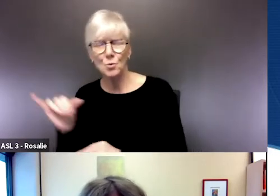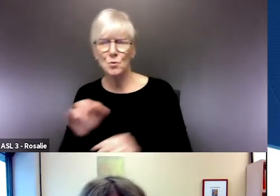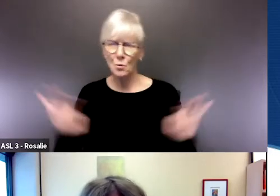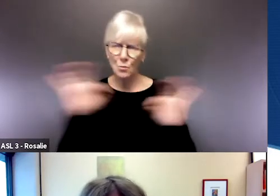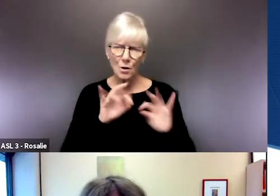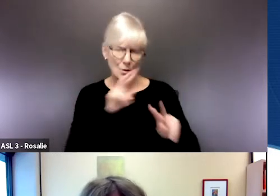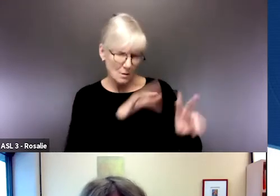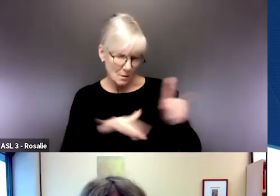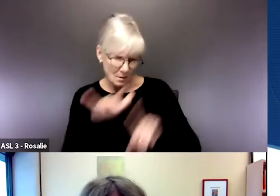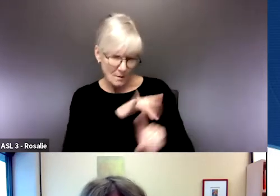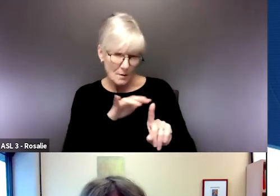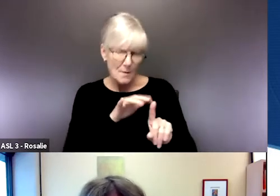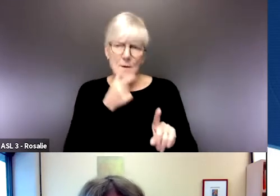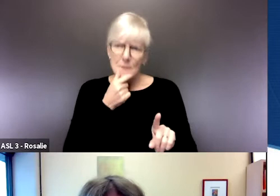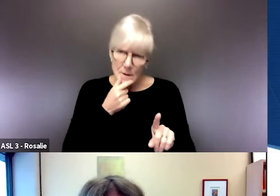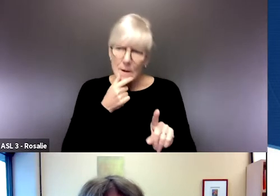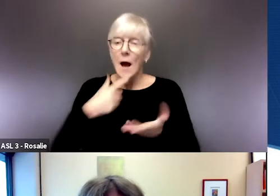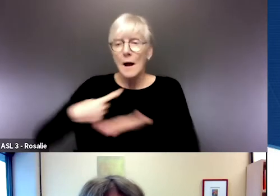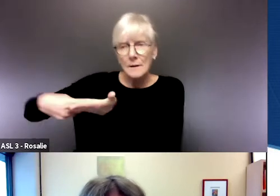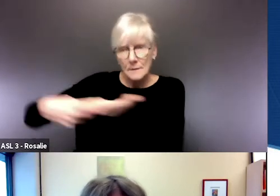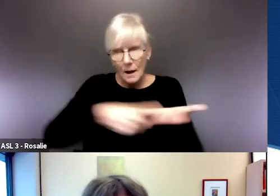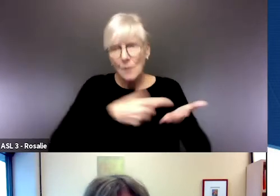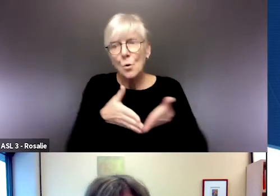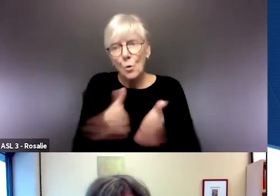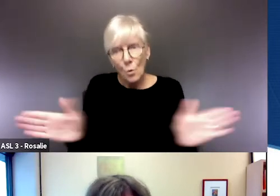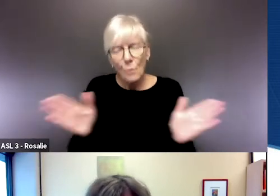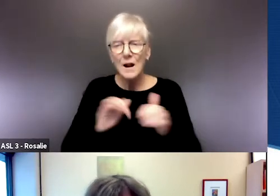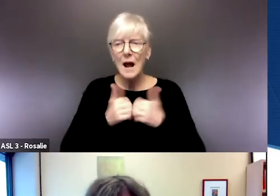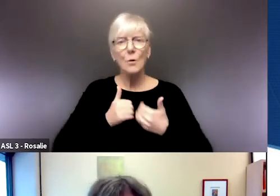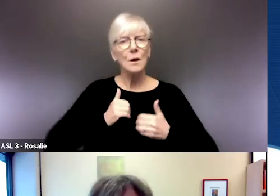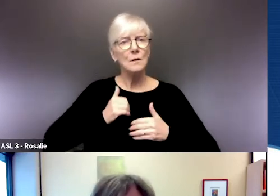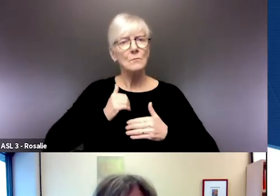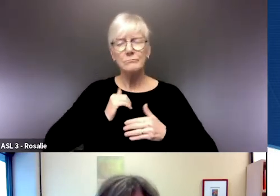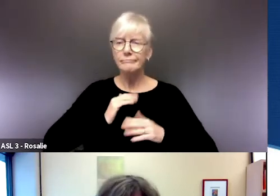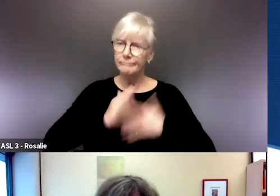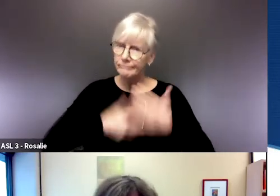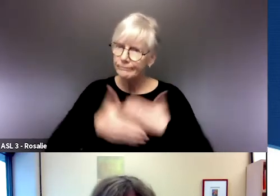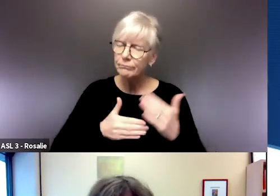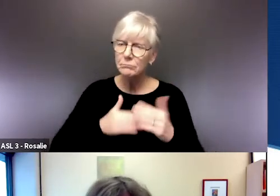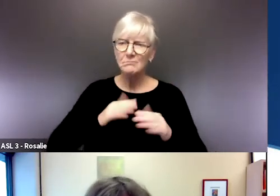used to initiate a discussion on preventive action in mental health, moving from a case-by-case